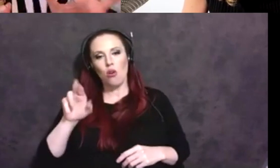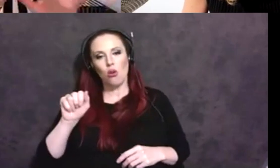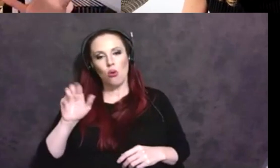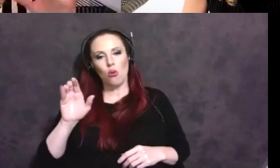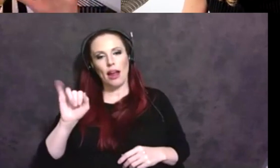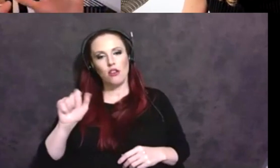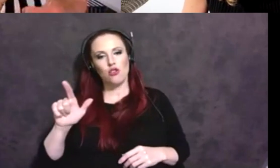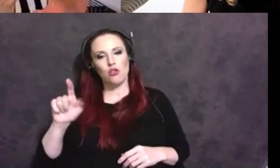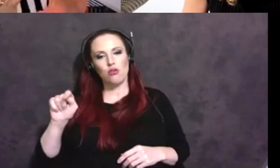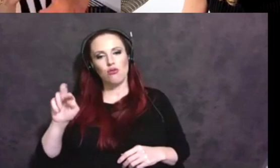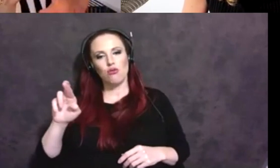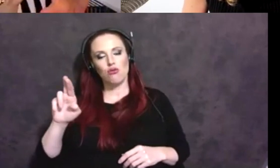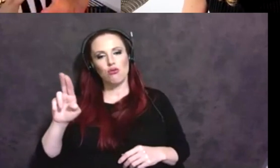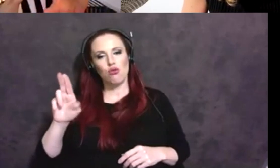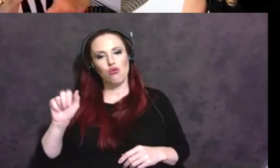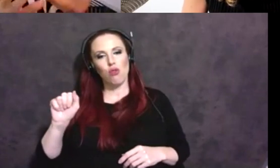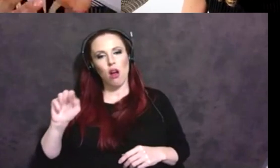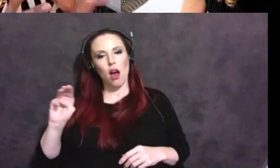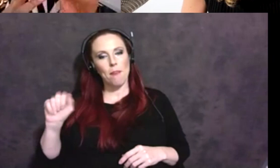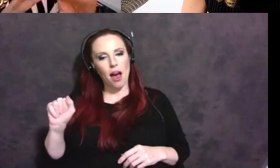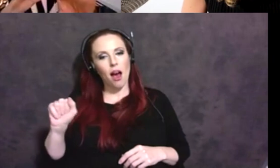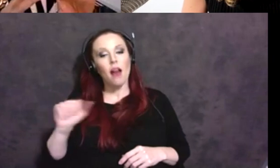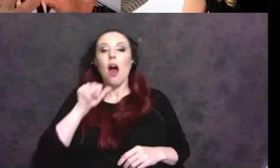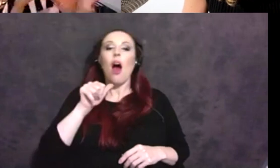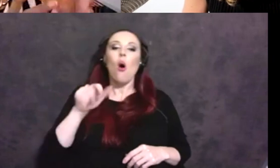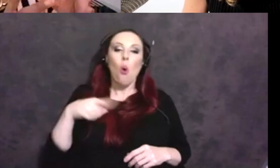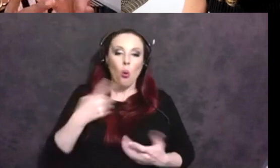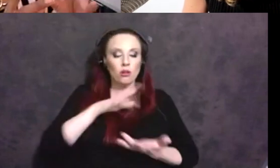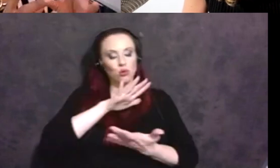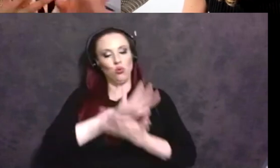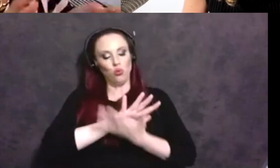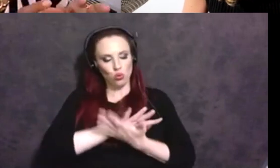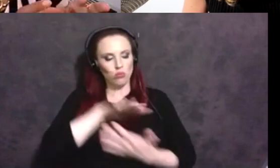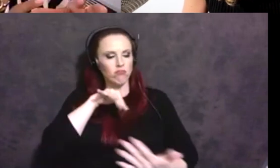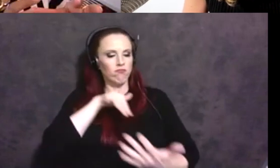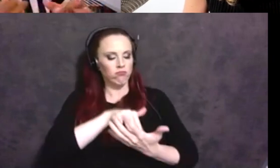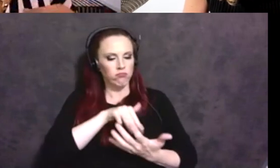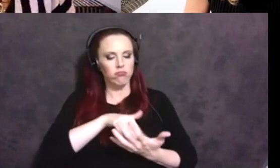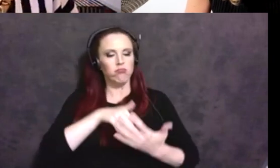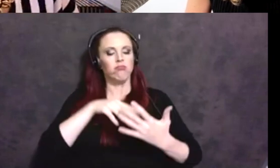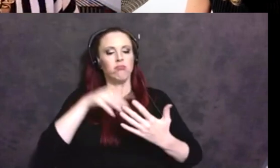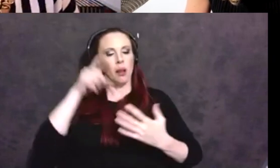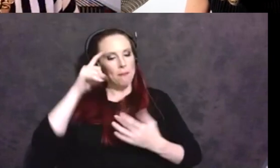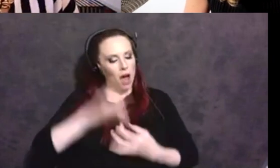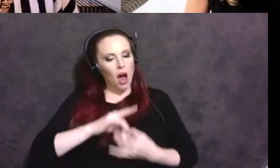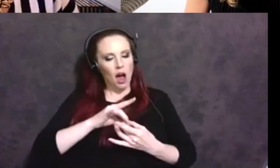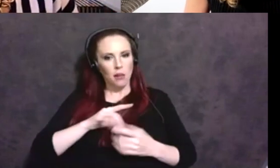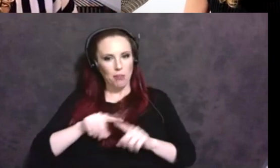and exploring my own racial trauma by doing this -- well, exploring racial trauma not